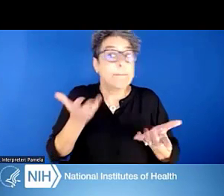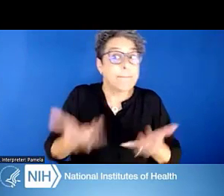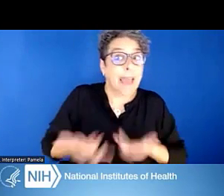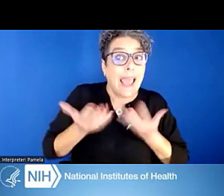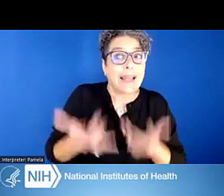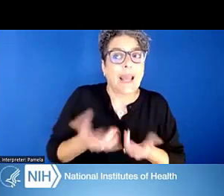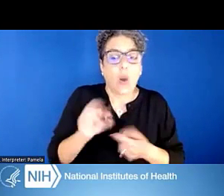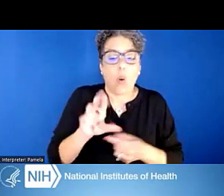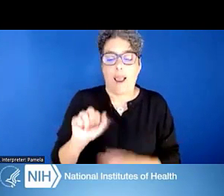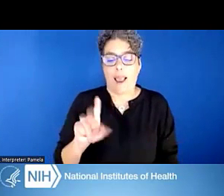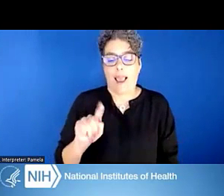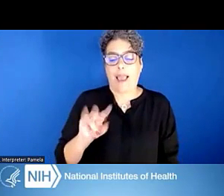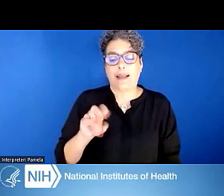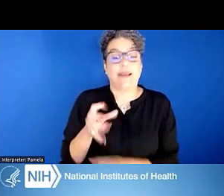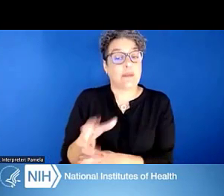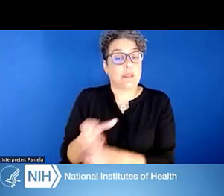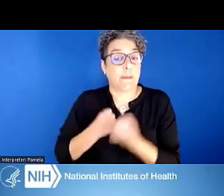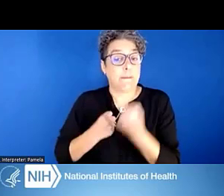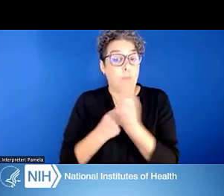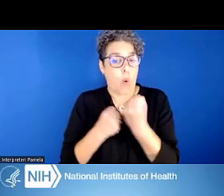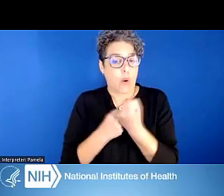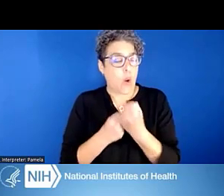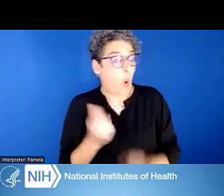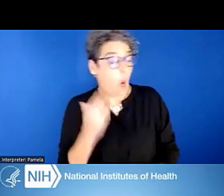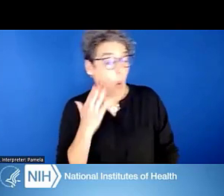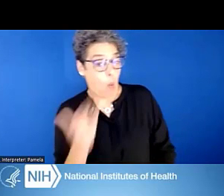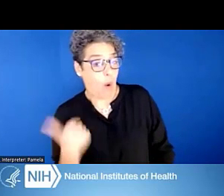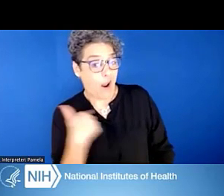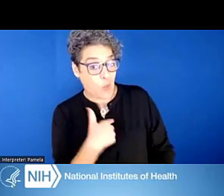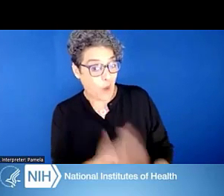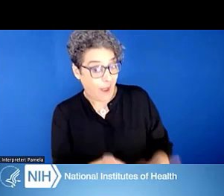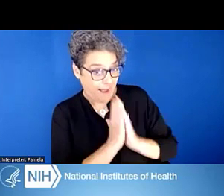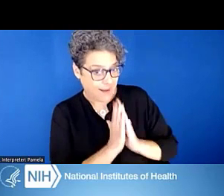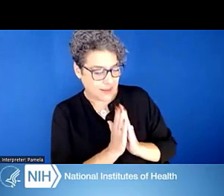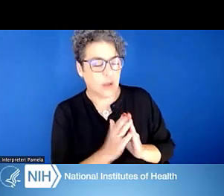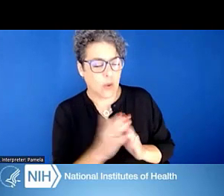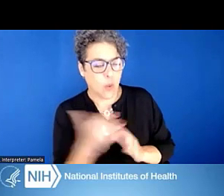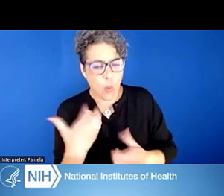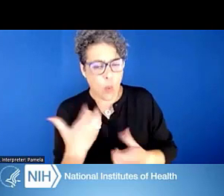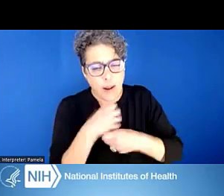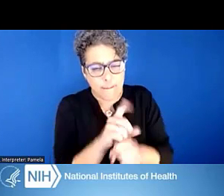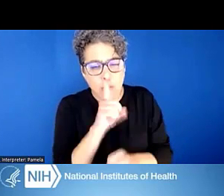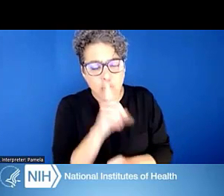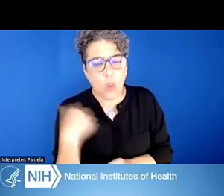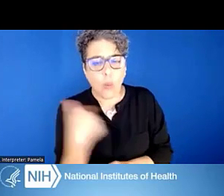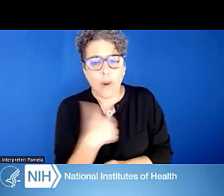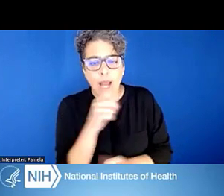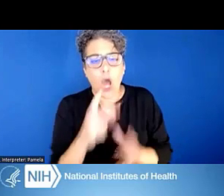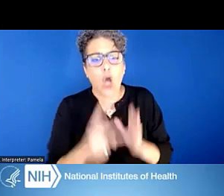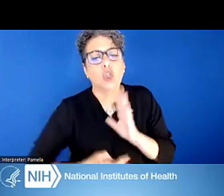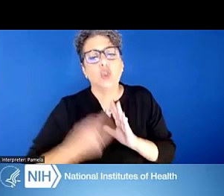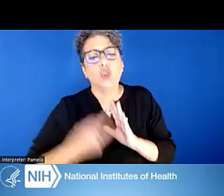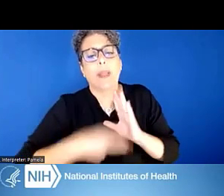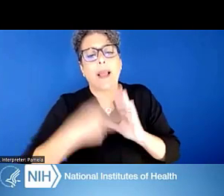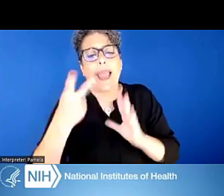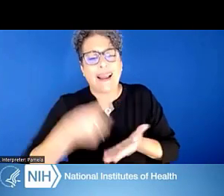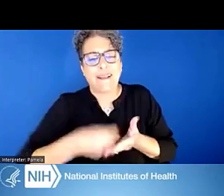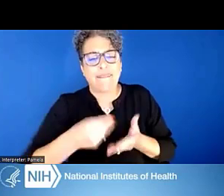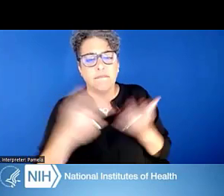and the reason that we ask that is so that we can make sure that we're not really duplicating funding. So we want to make sure there's not overlap of ..